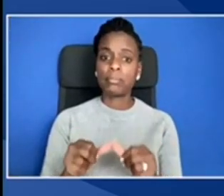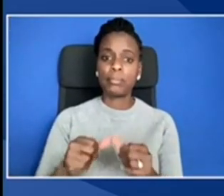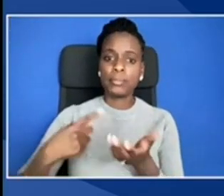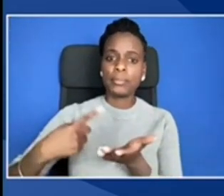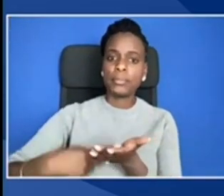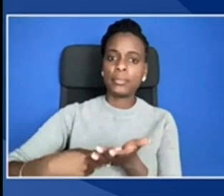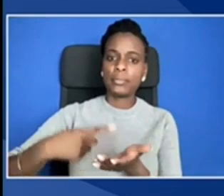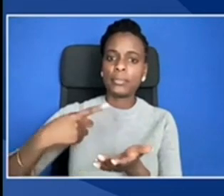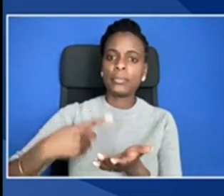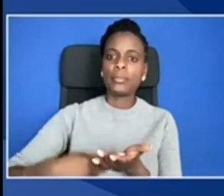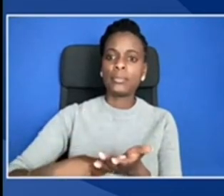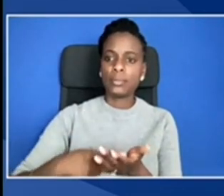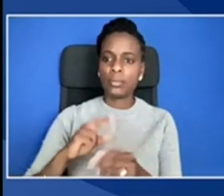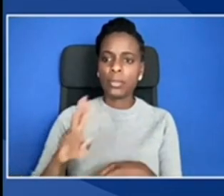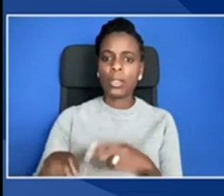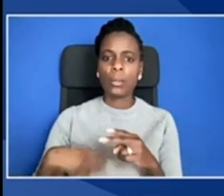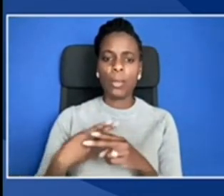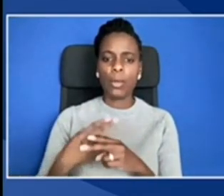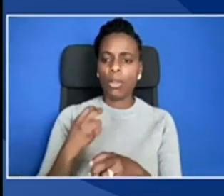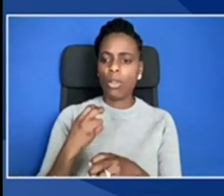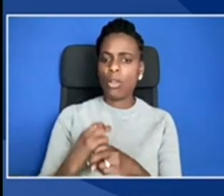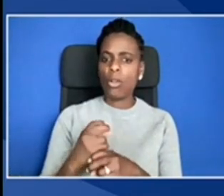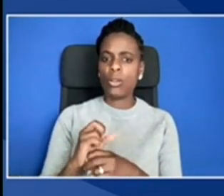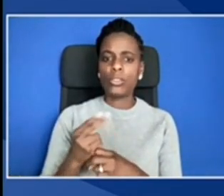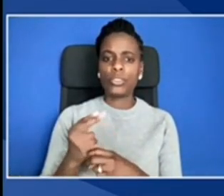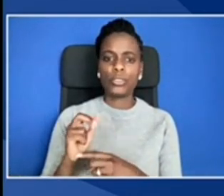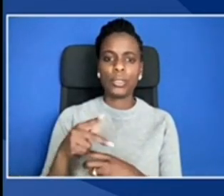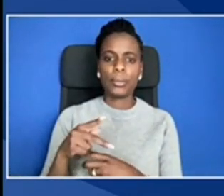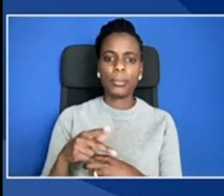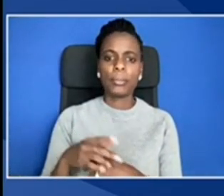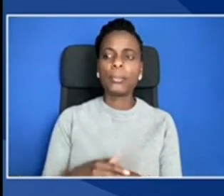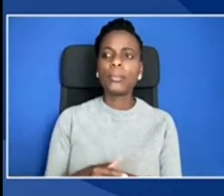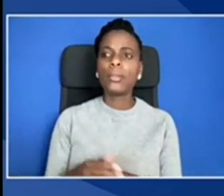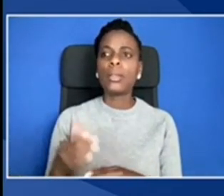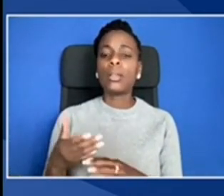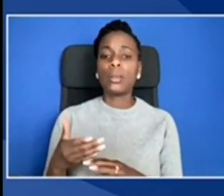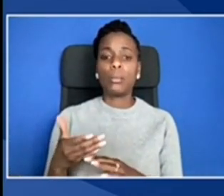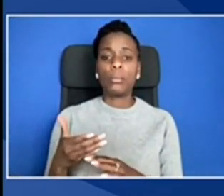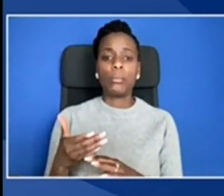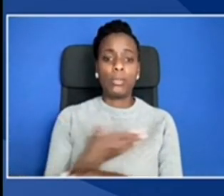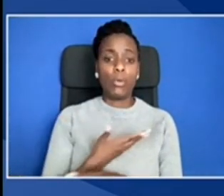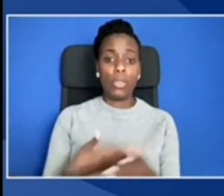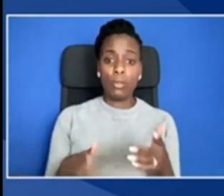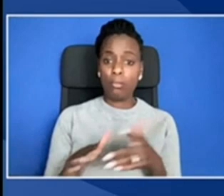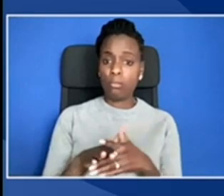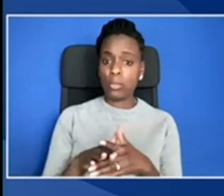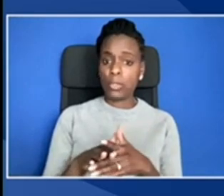relates to hardships. Before we broke, I read a question.